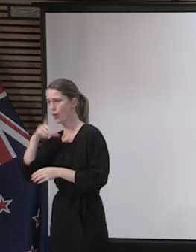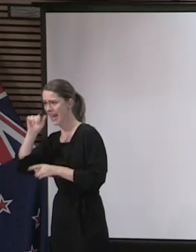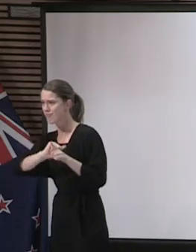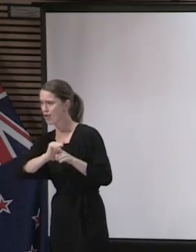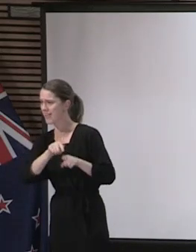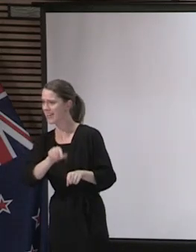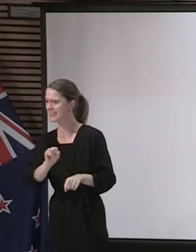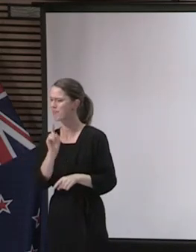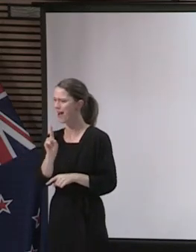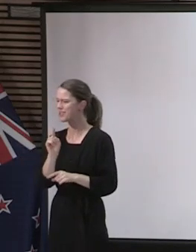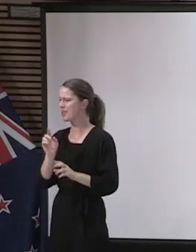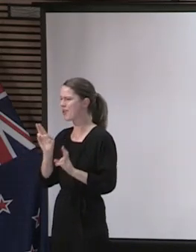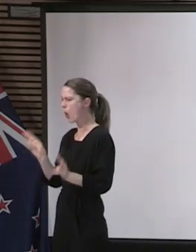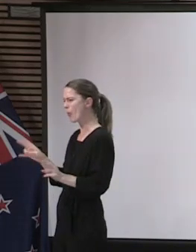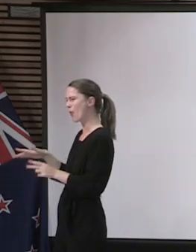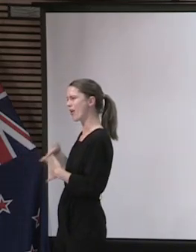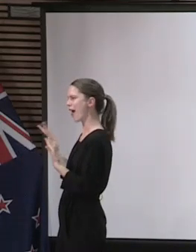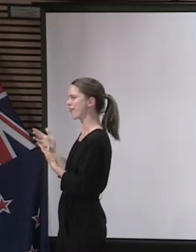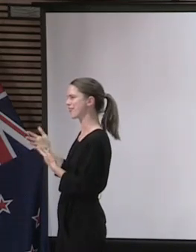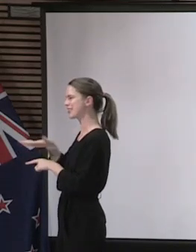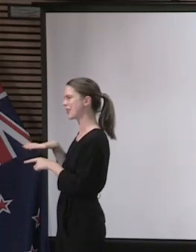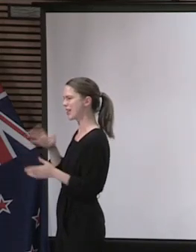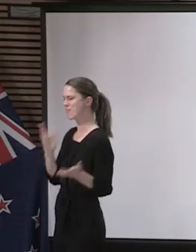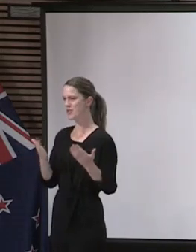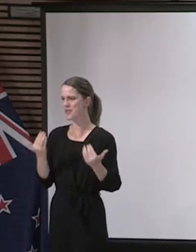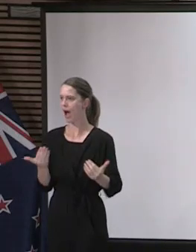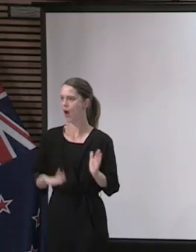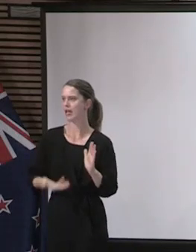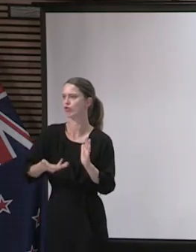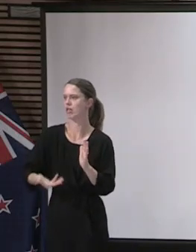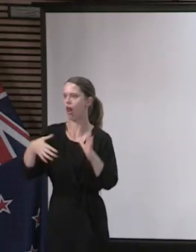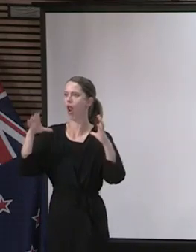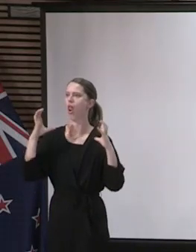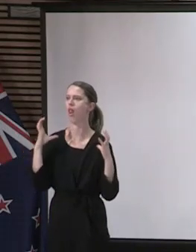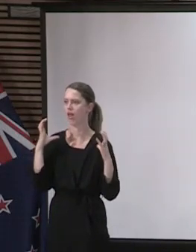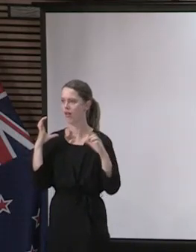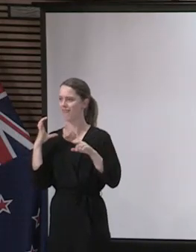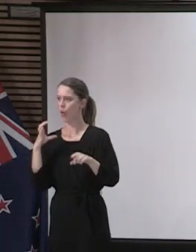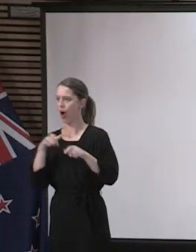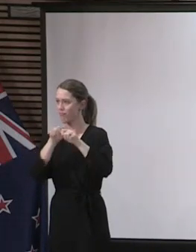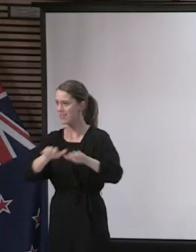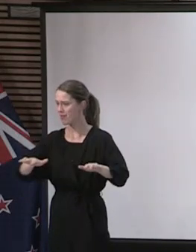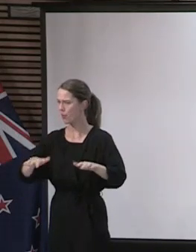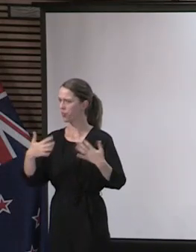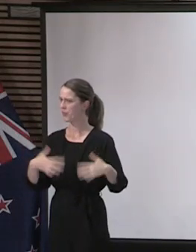very quickly and there has meant there has been more work to do, but when you think about what we usually have to